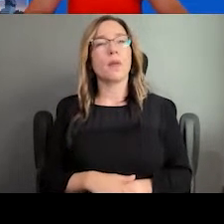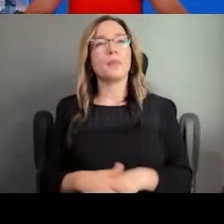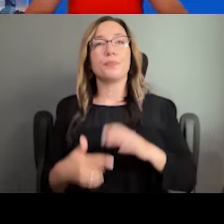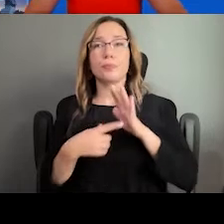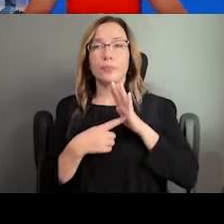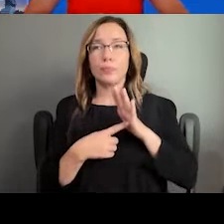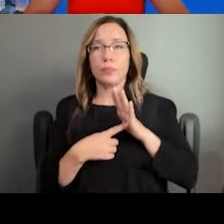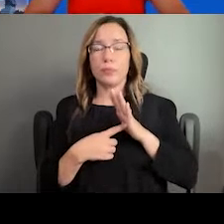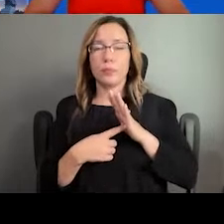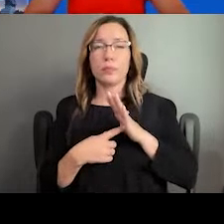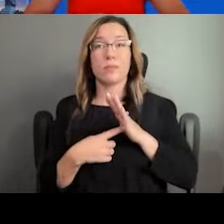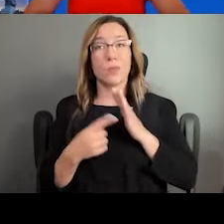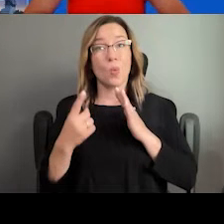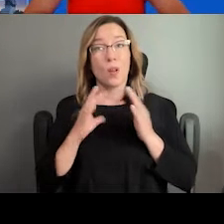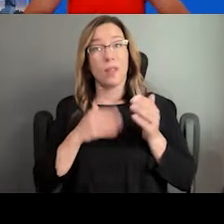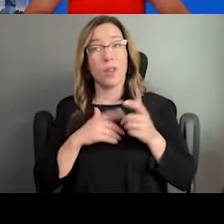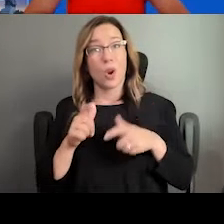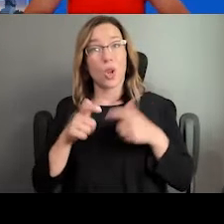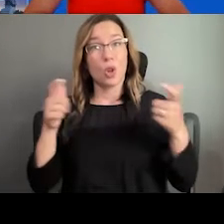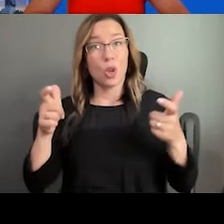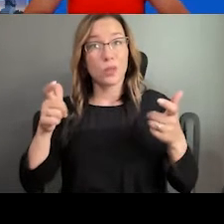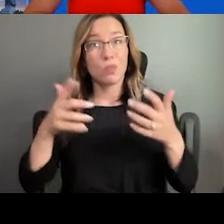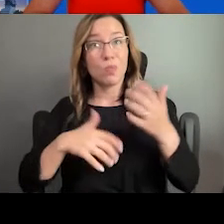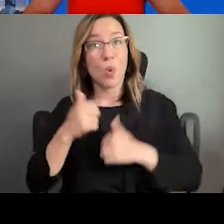one of our largest and most visible programs,